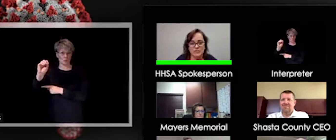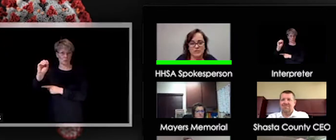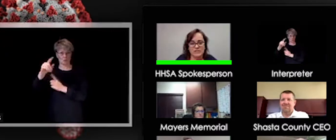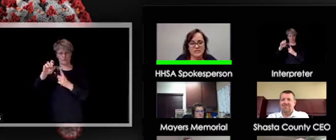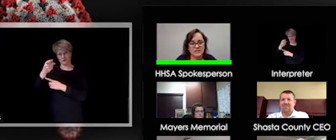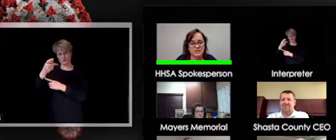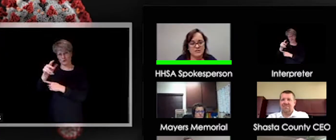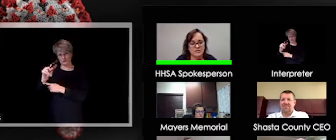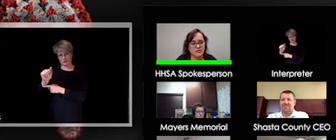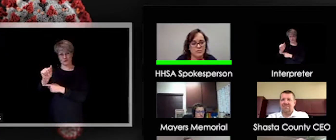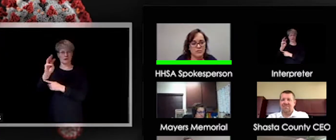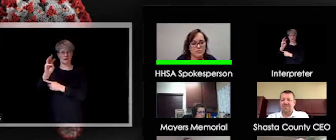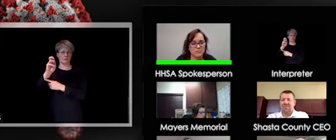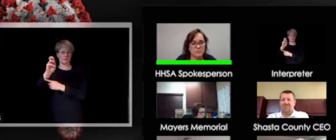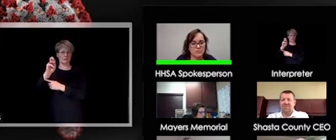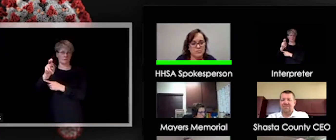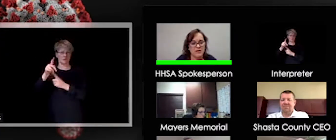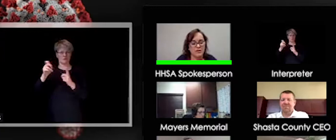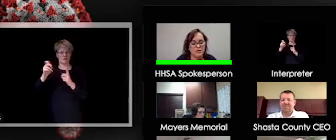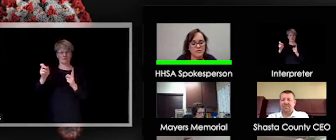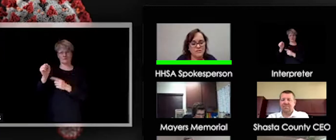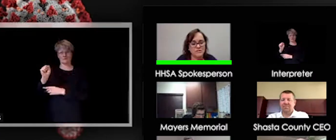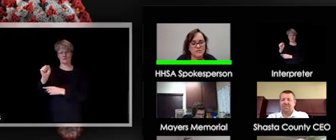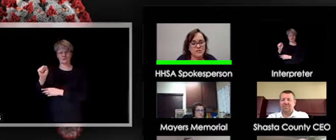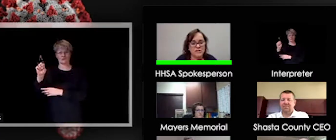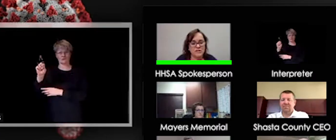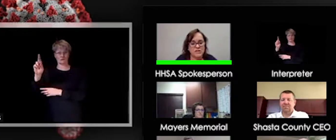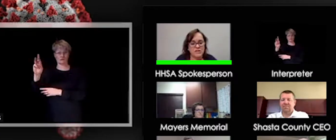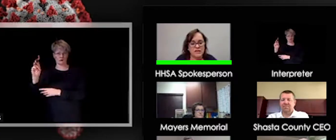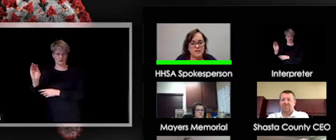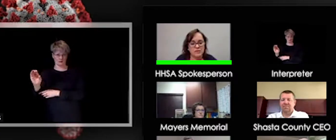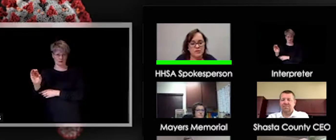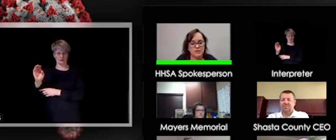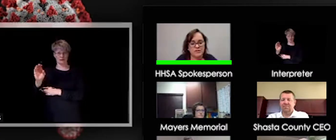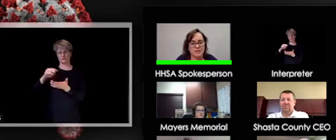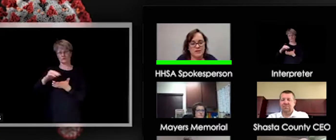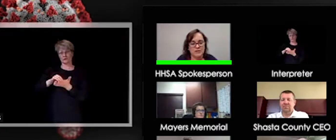Medical Center. Dr. Karen Ramstrom, the county Health Officer. Donnell Ewert, Director of